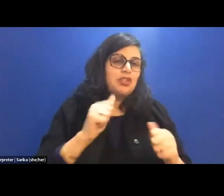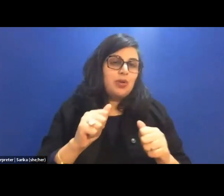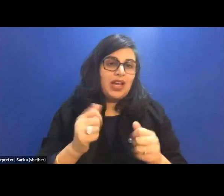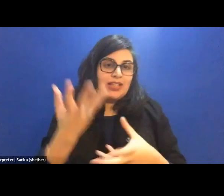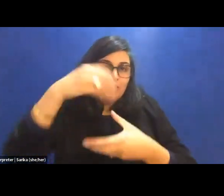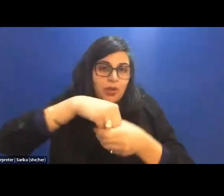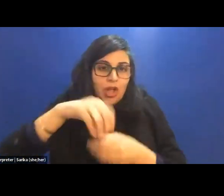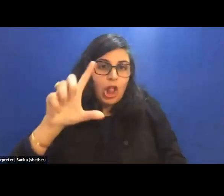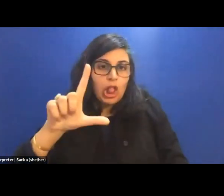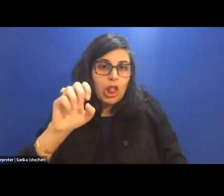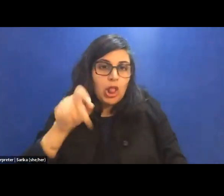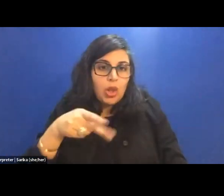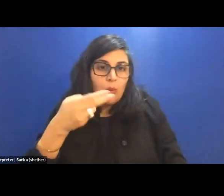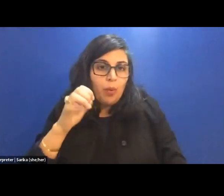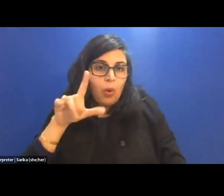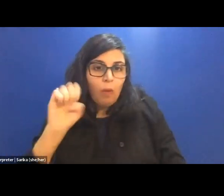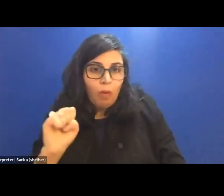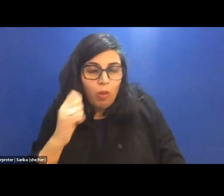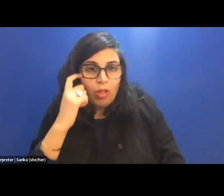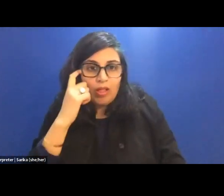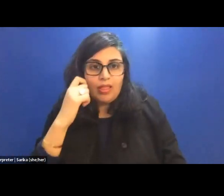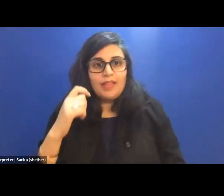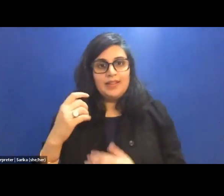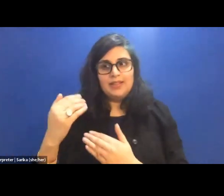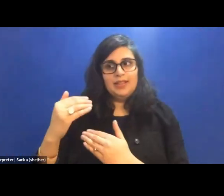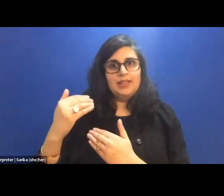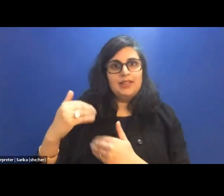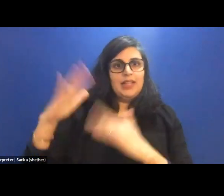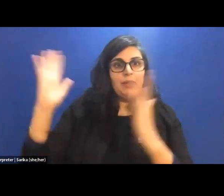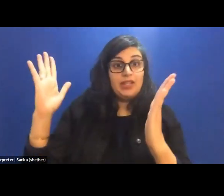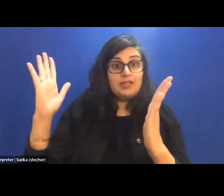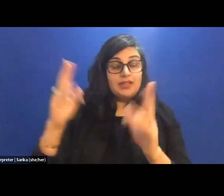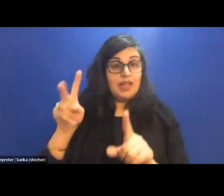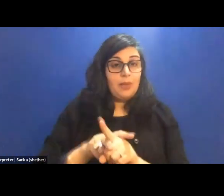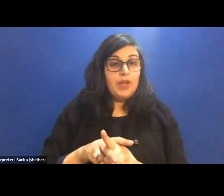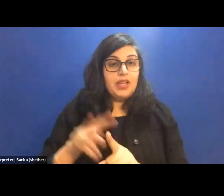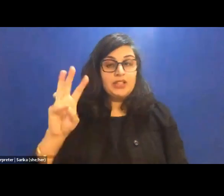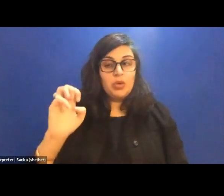Oregon are requesting far more than that. The cities and police are trying to insert a